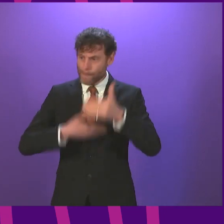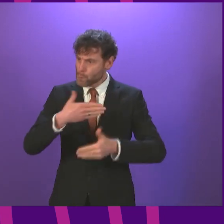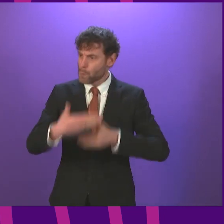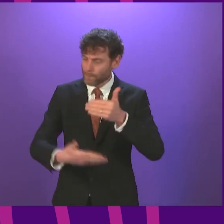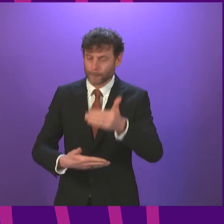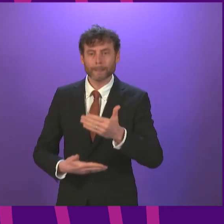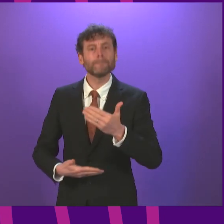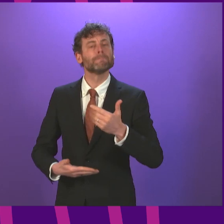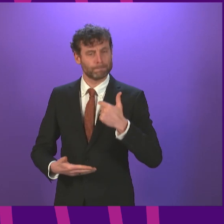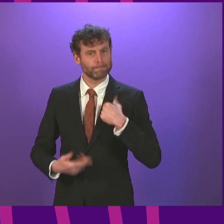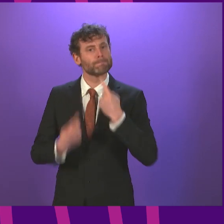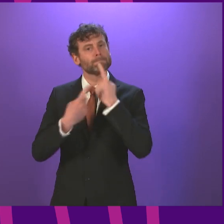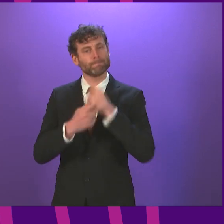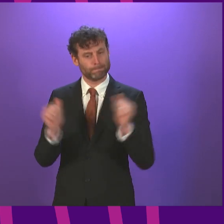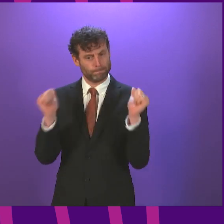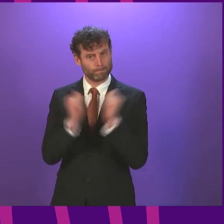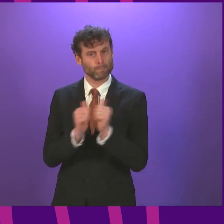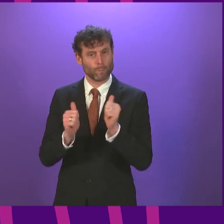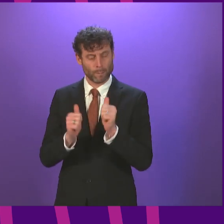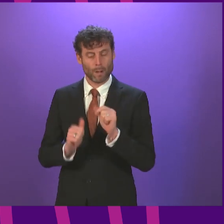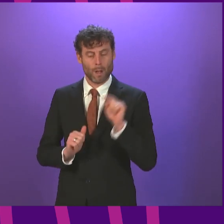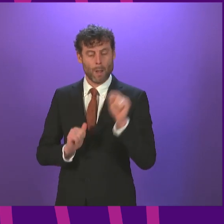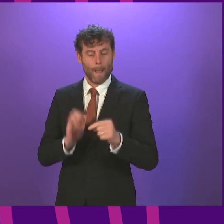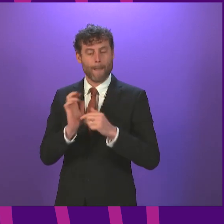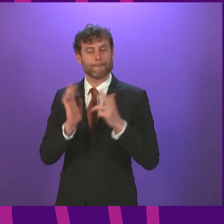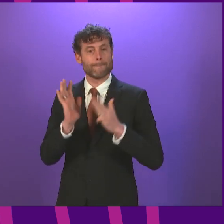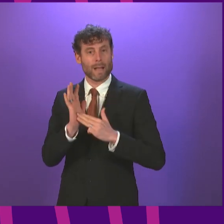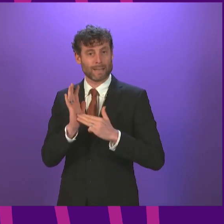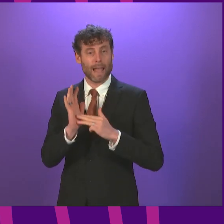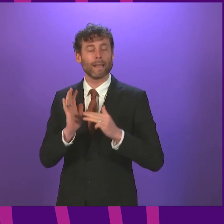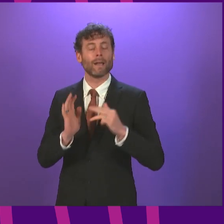next stage of the reopening of schools on Monday. In addition, changes to the rules